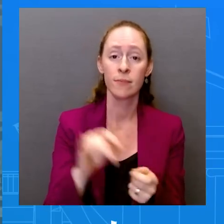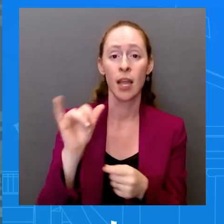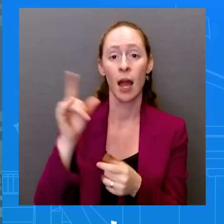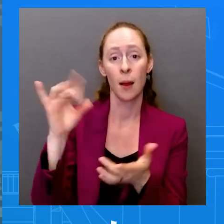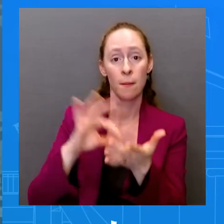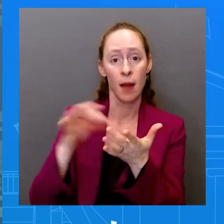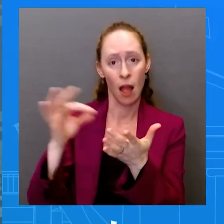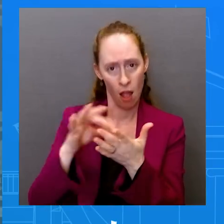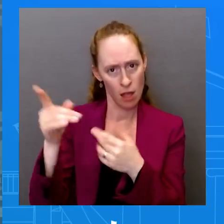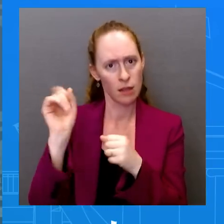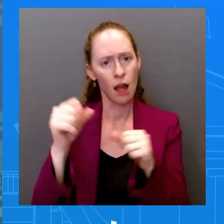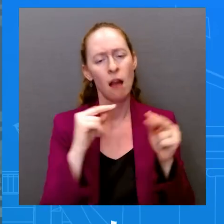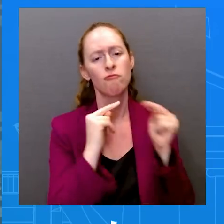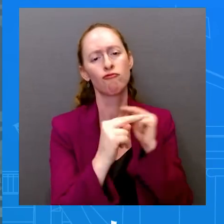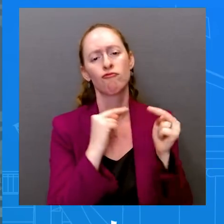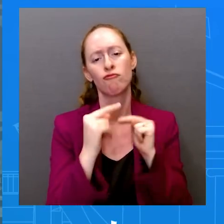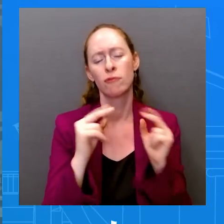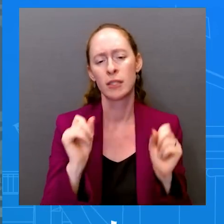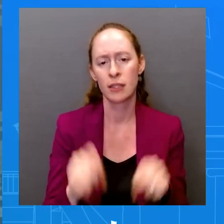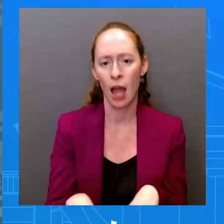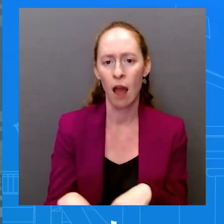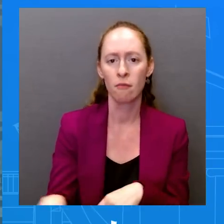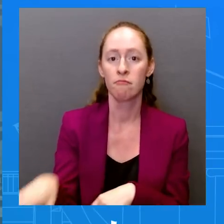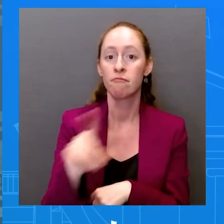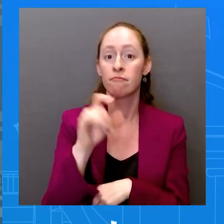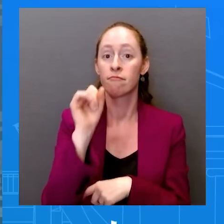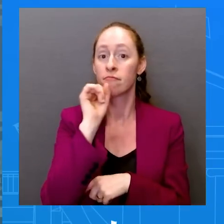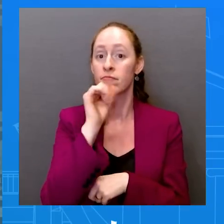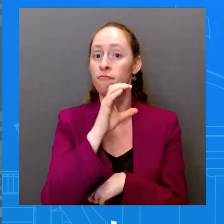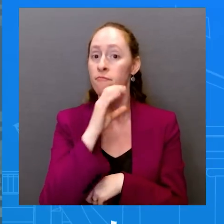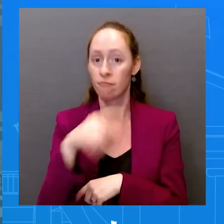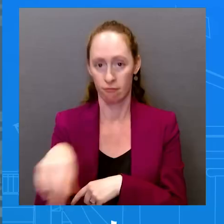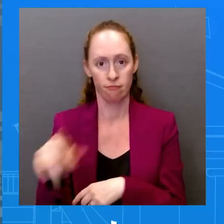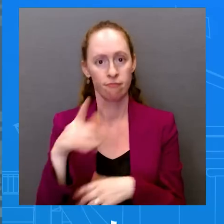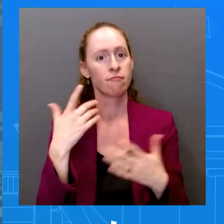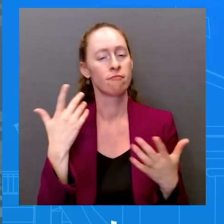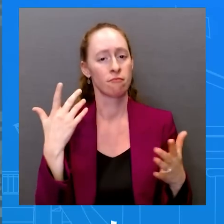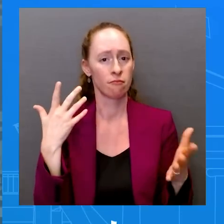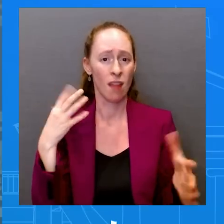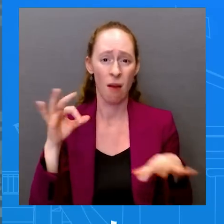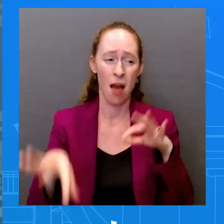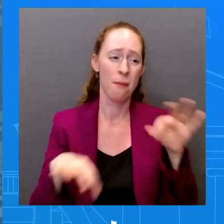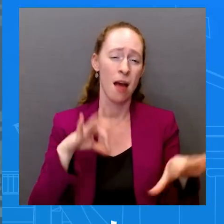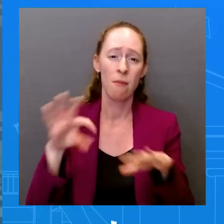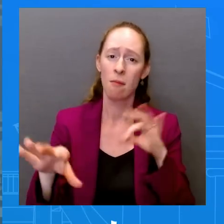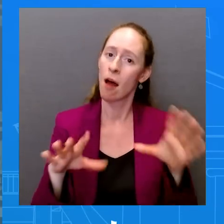When you think about seniors who are paying -- again, I just stated this -- $2,000, $3,000 a month,